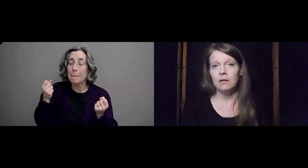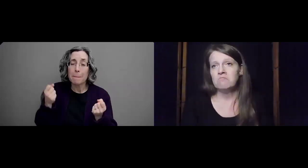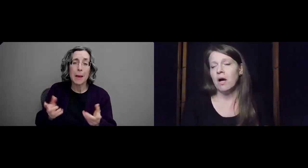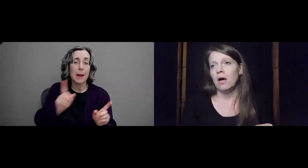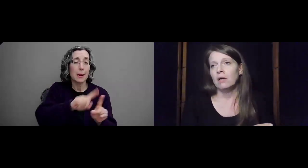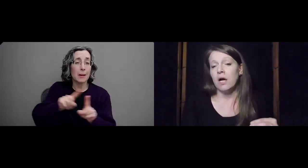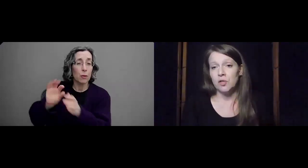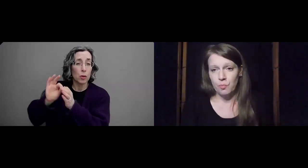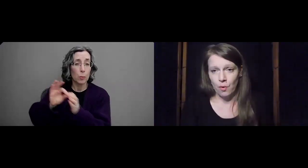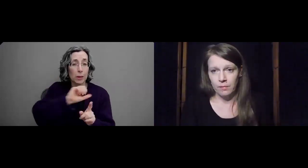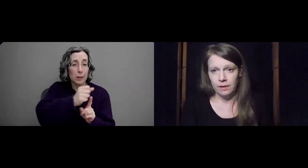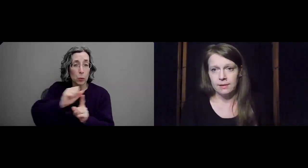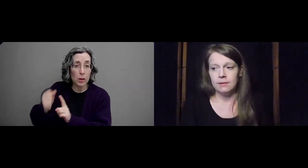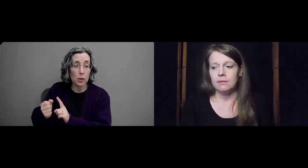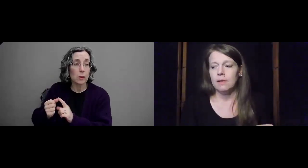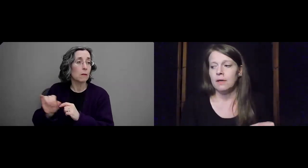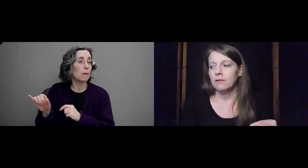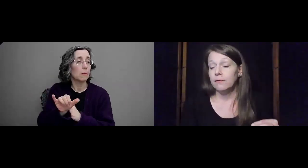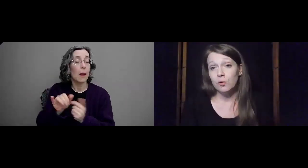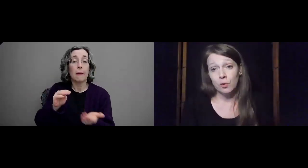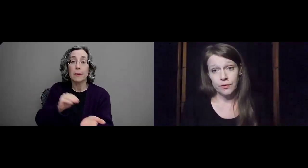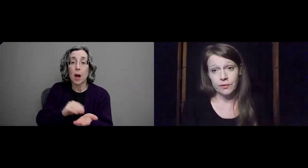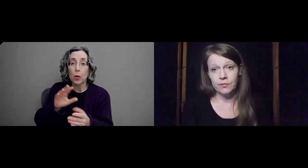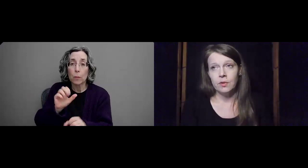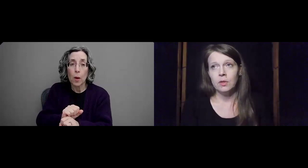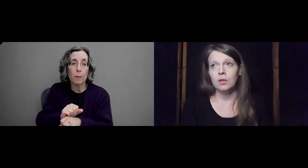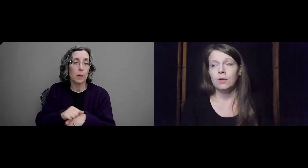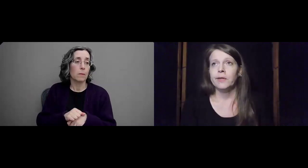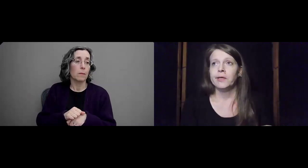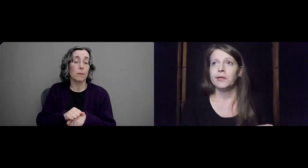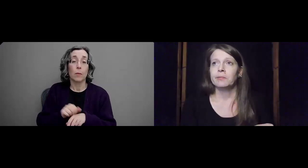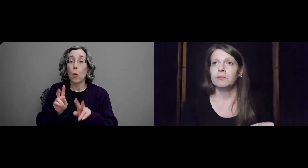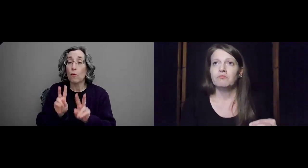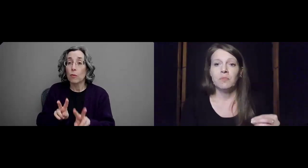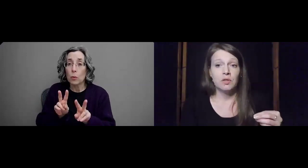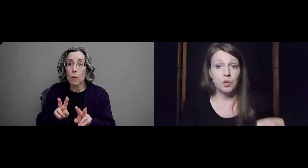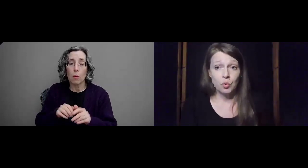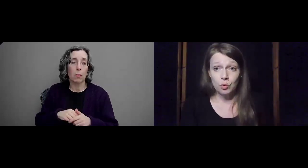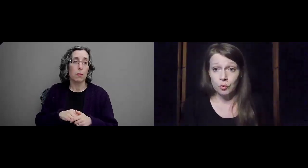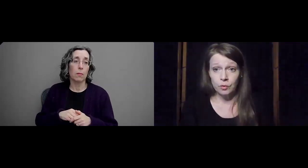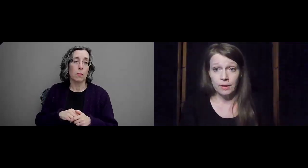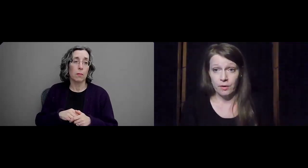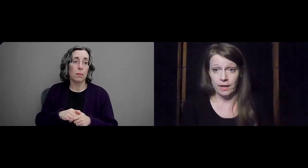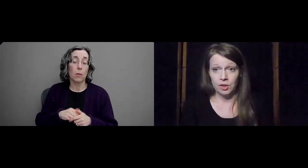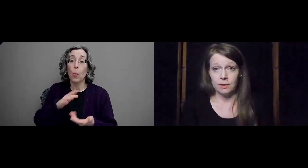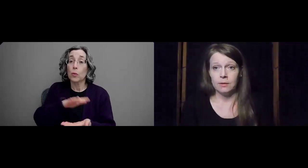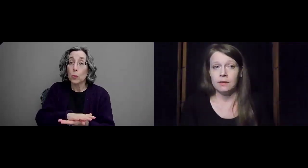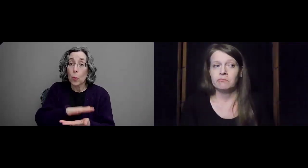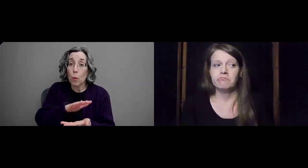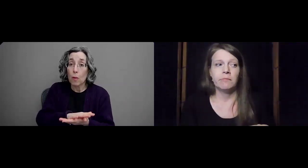But for many, many other types of interactions -- doctors